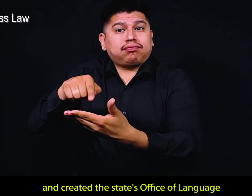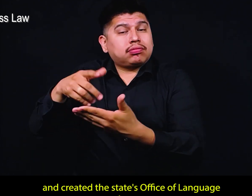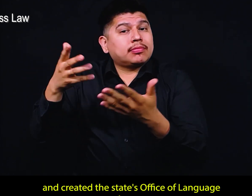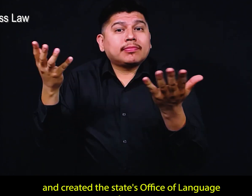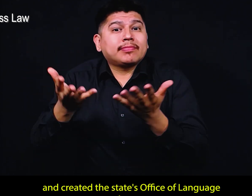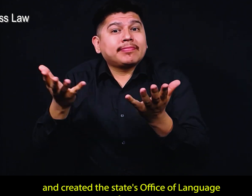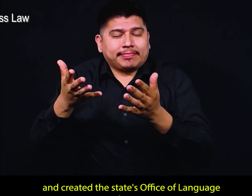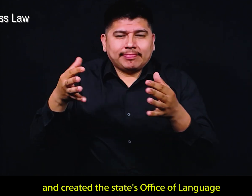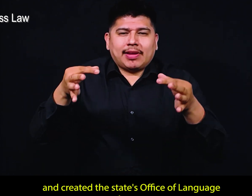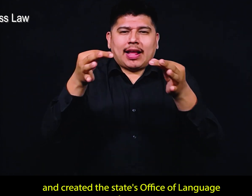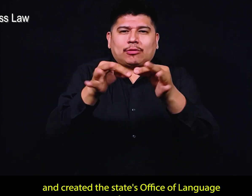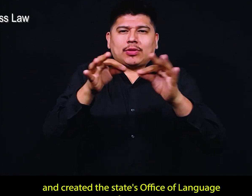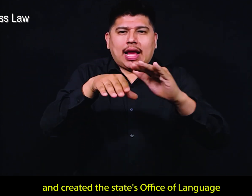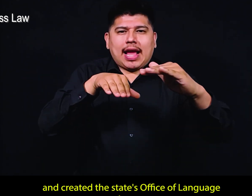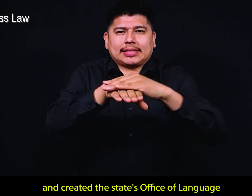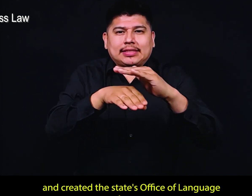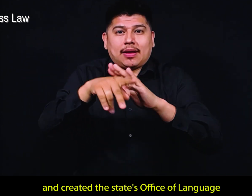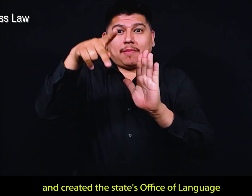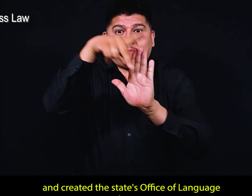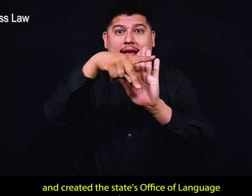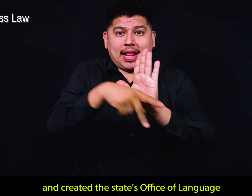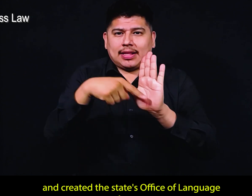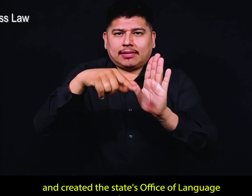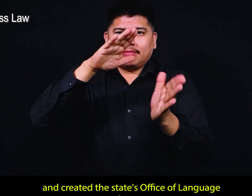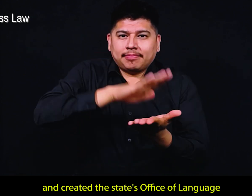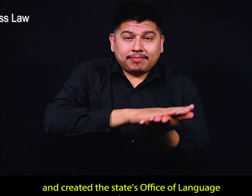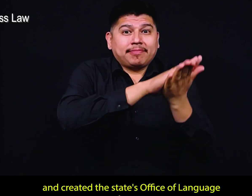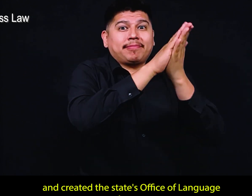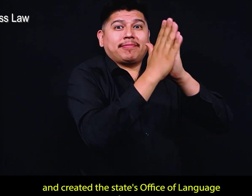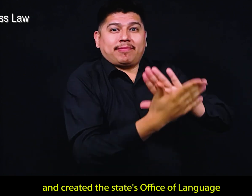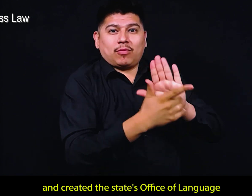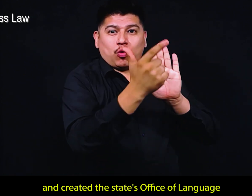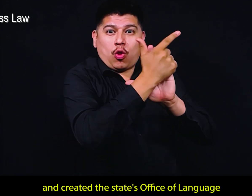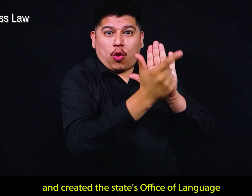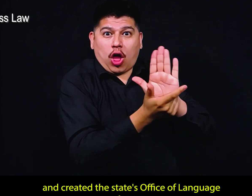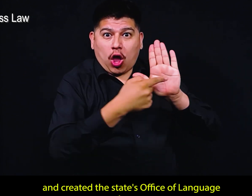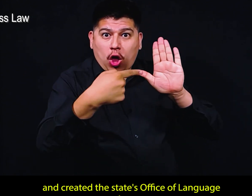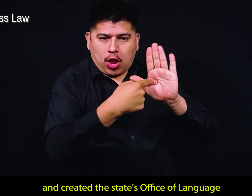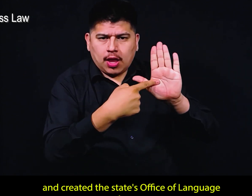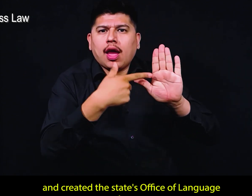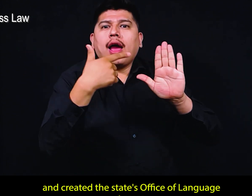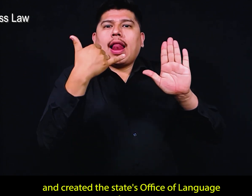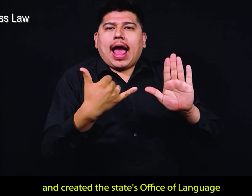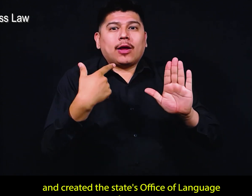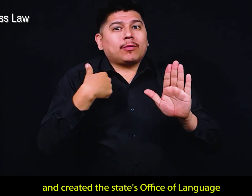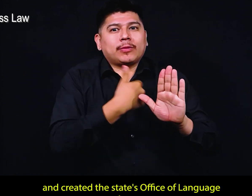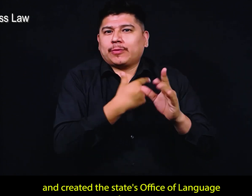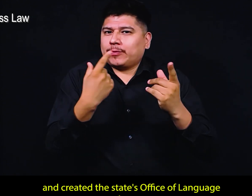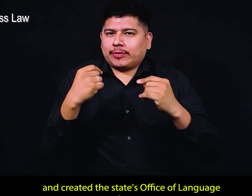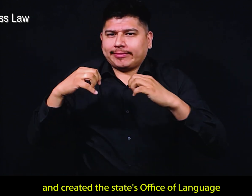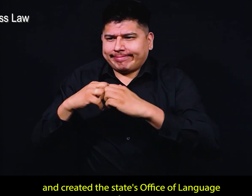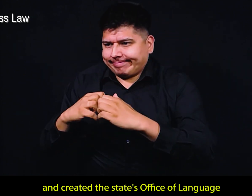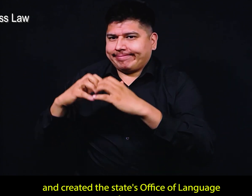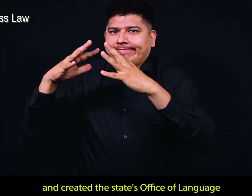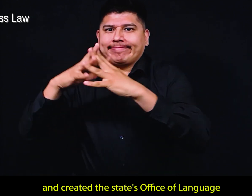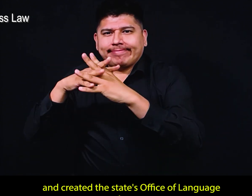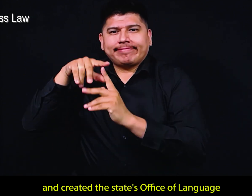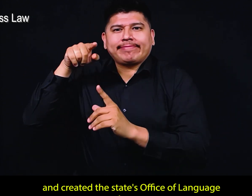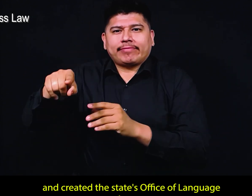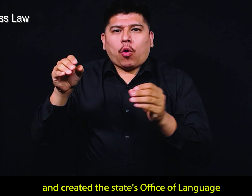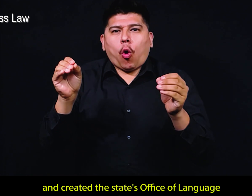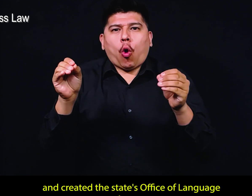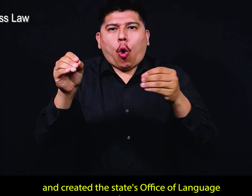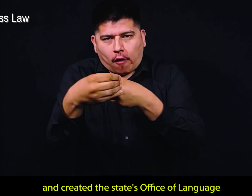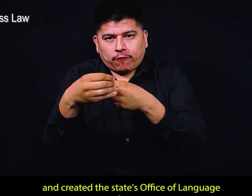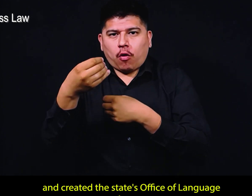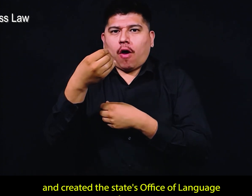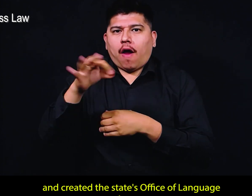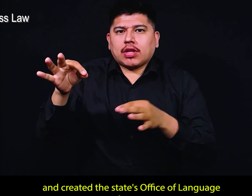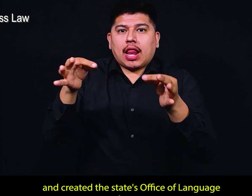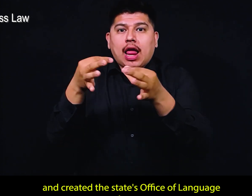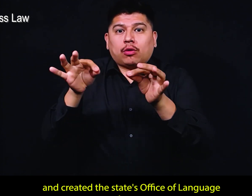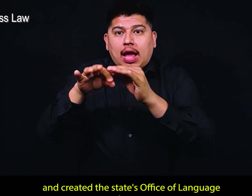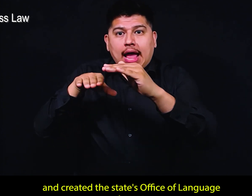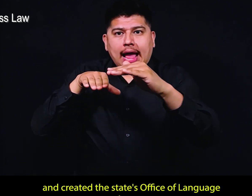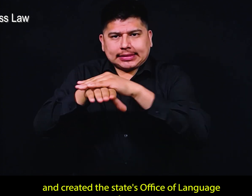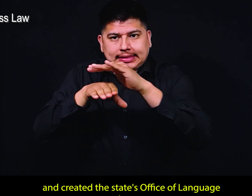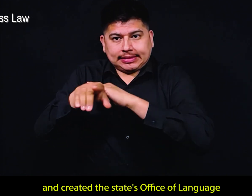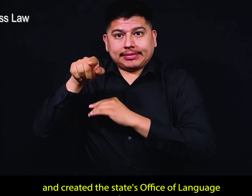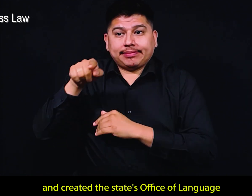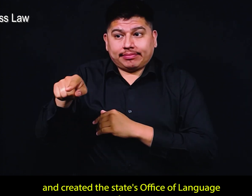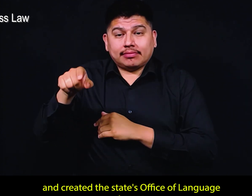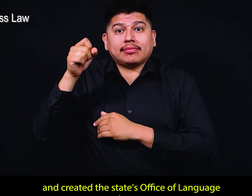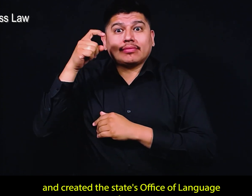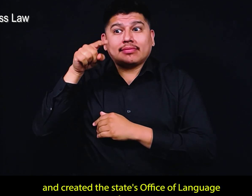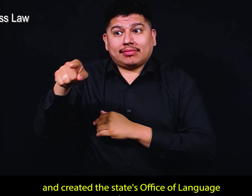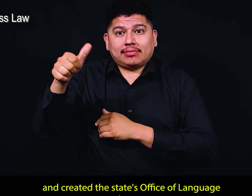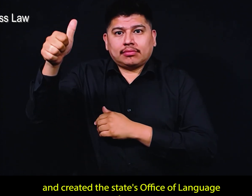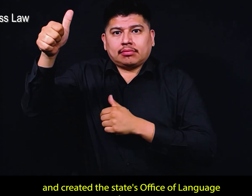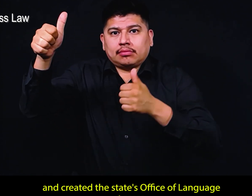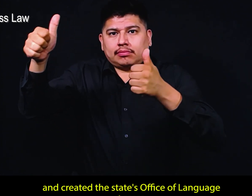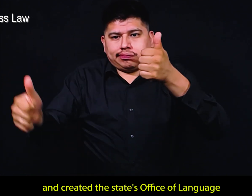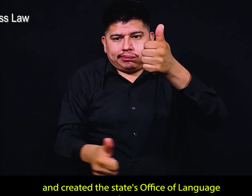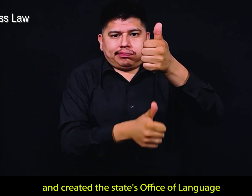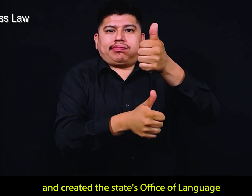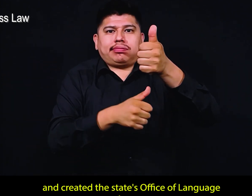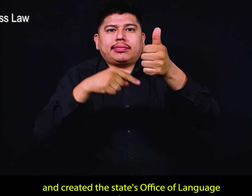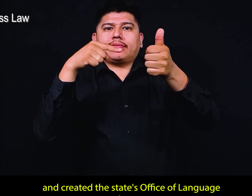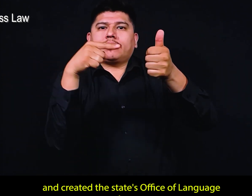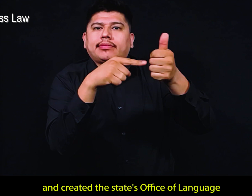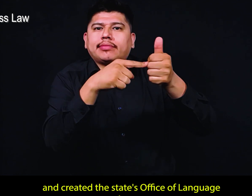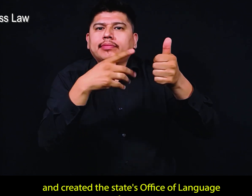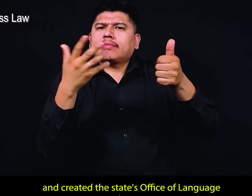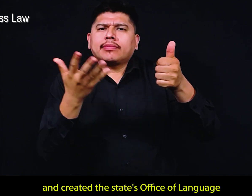and created the state's Office of Language Access.